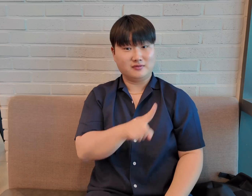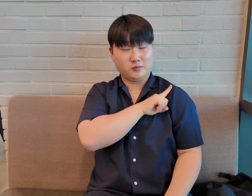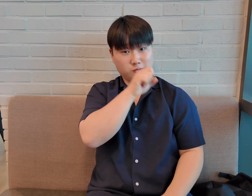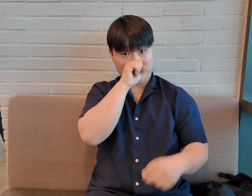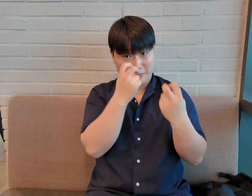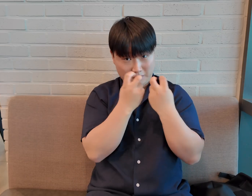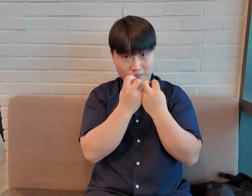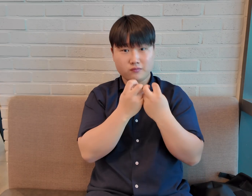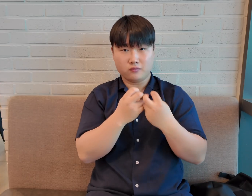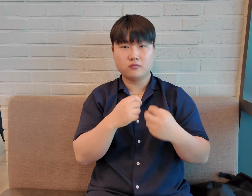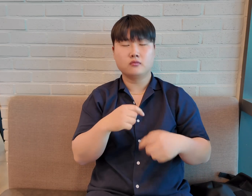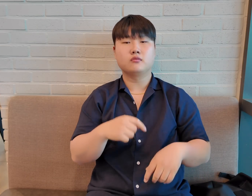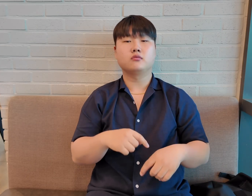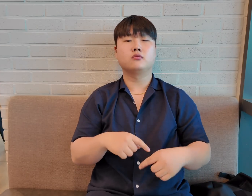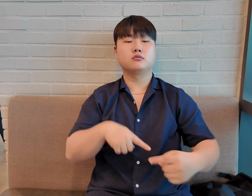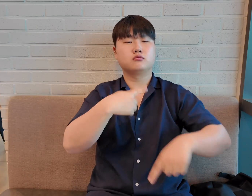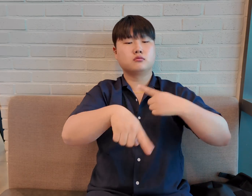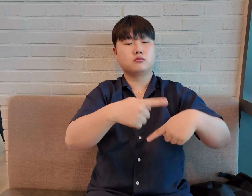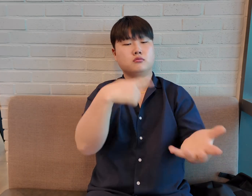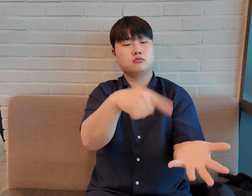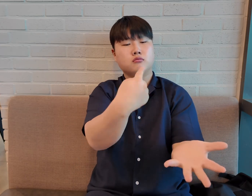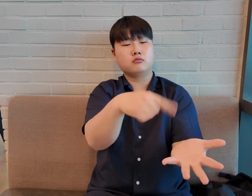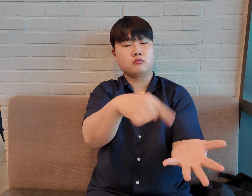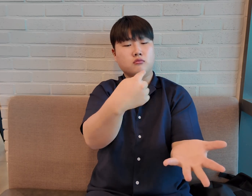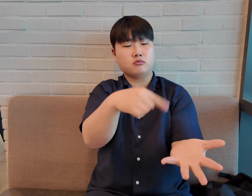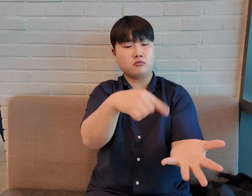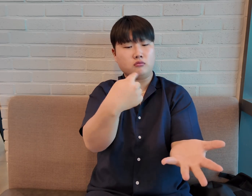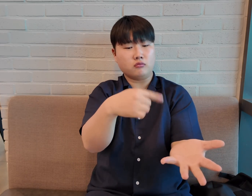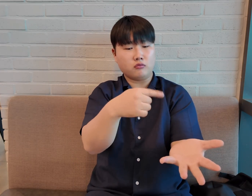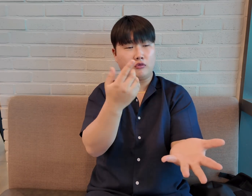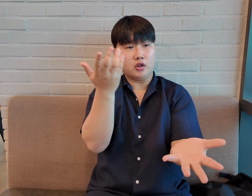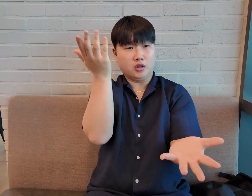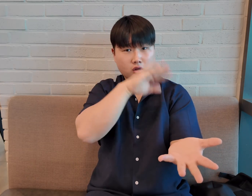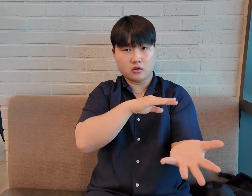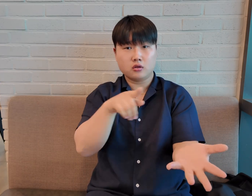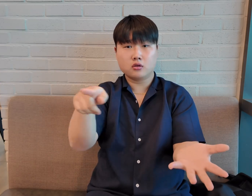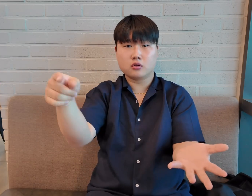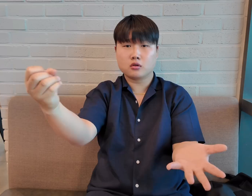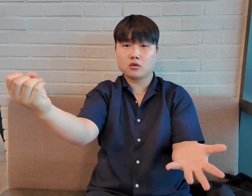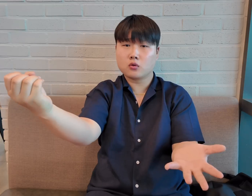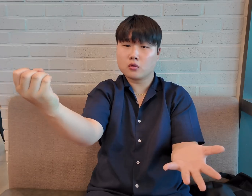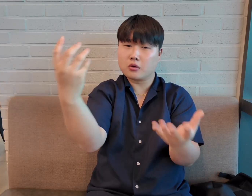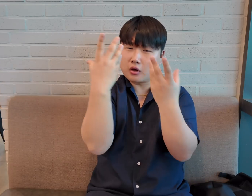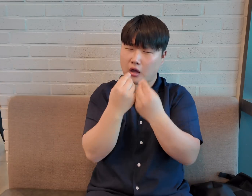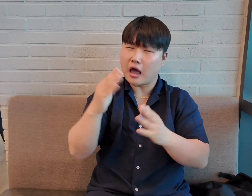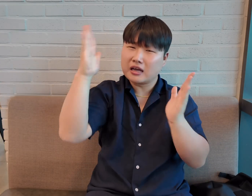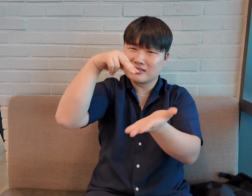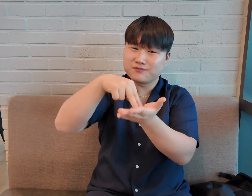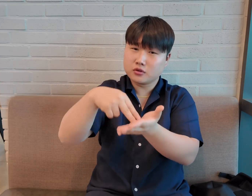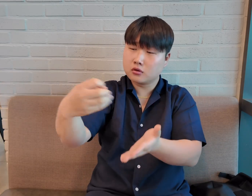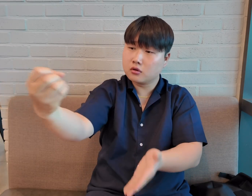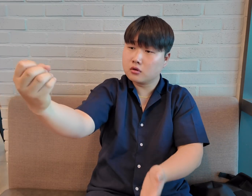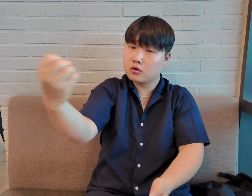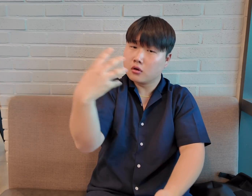What's the best way? When I teach sign language, if a student